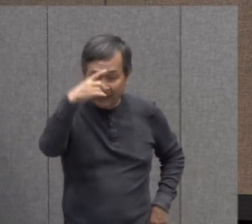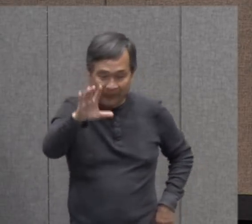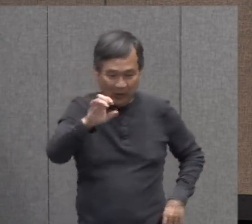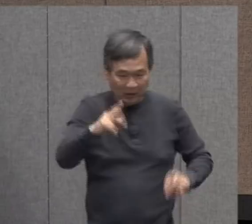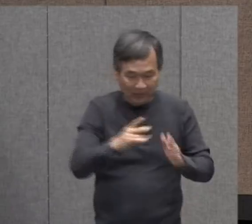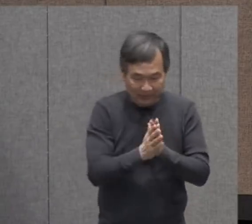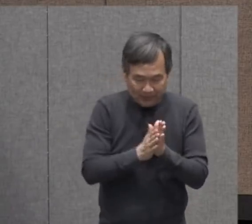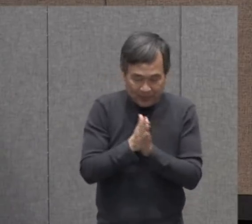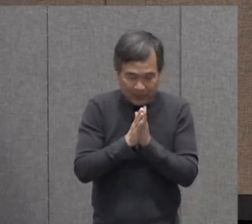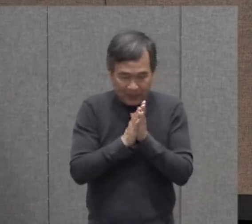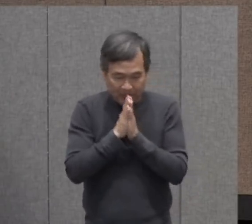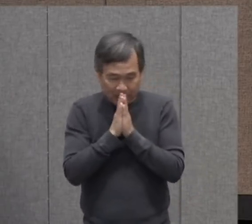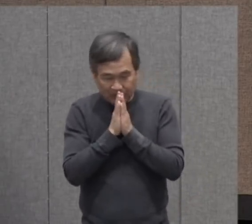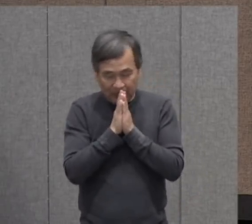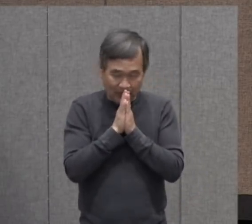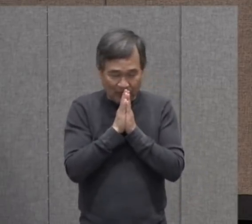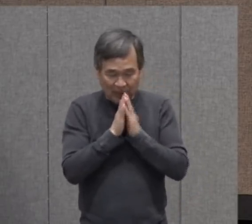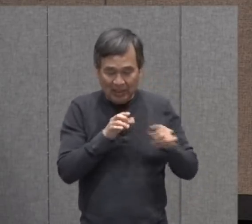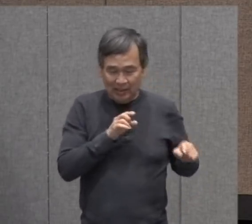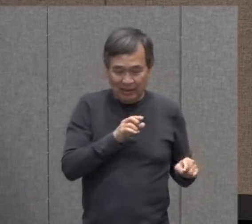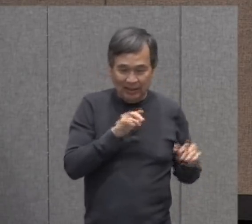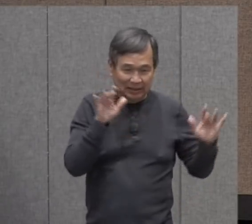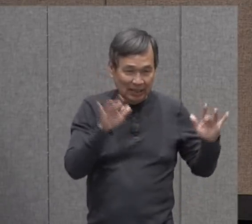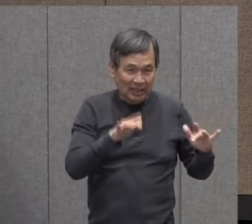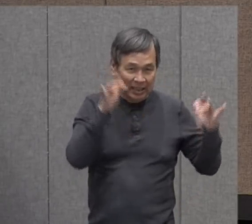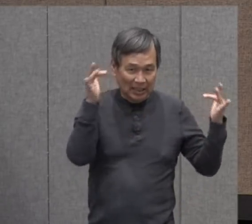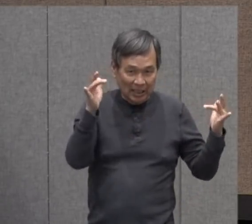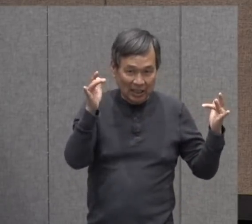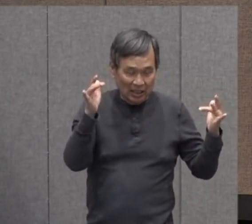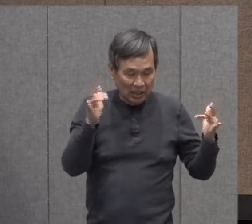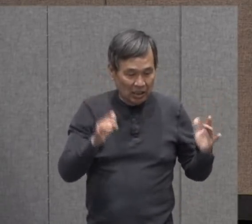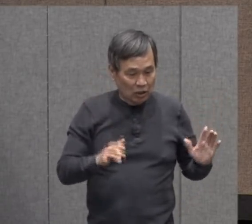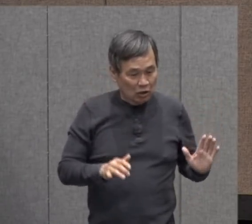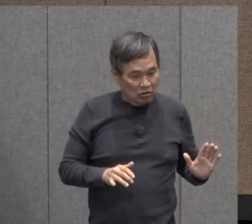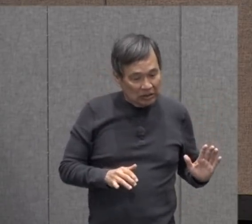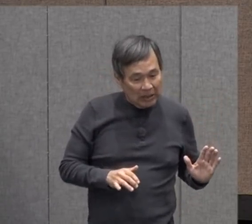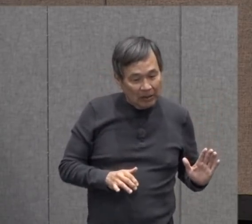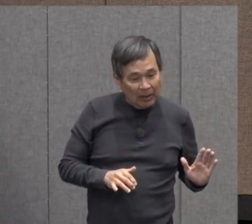Would I give this light object a soft push or a hard push?